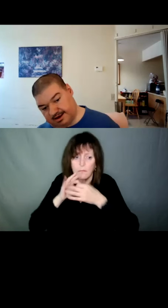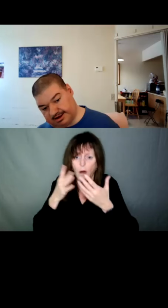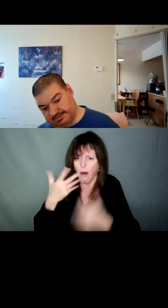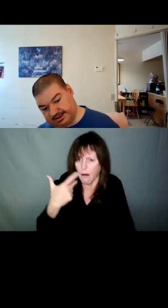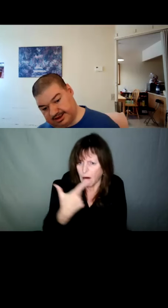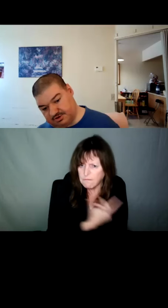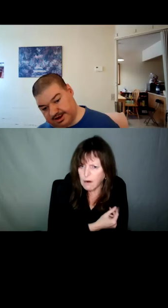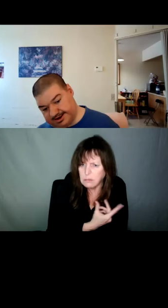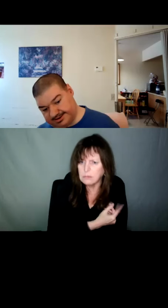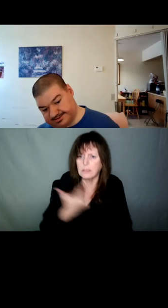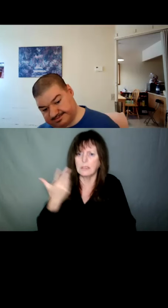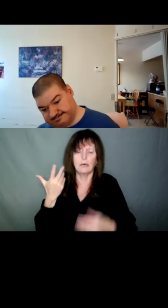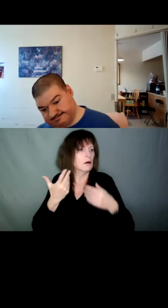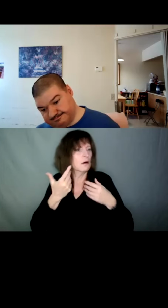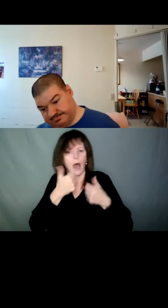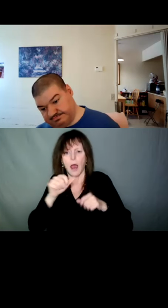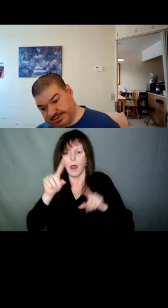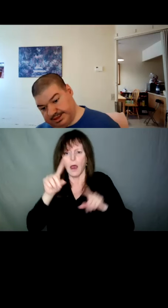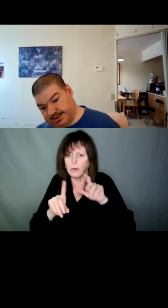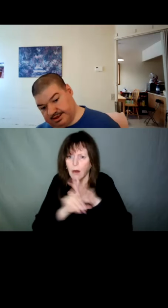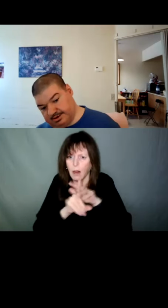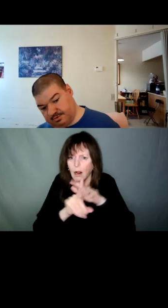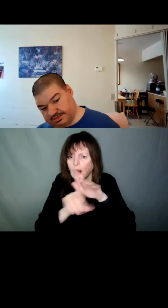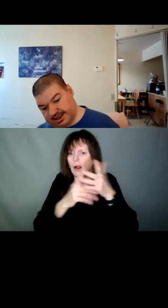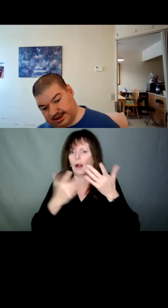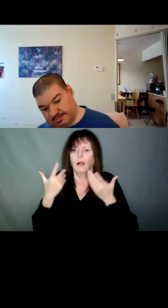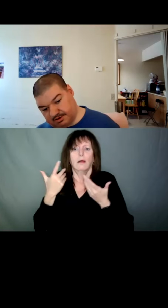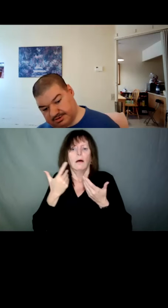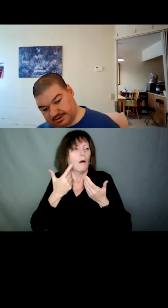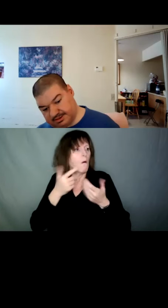excellent webinar on vaccines